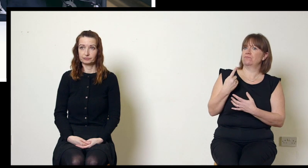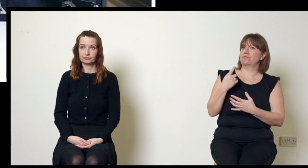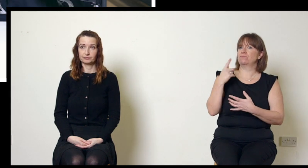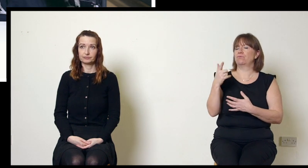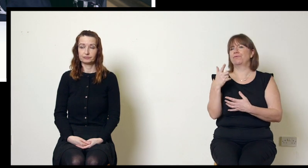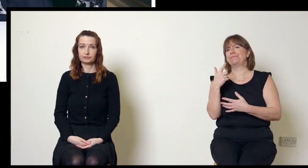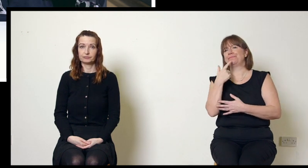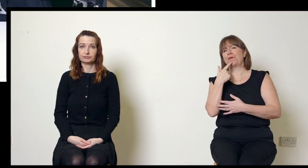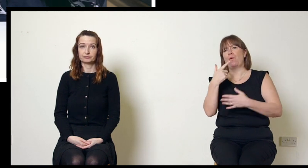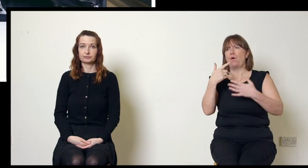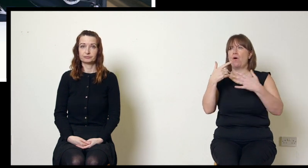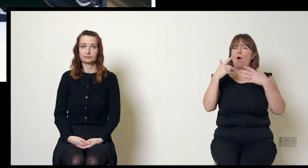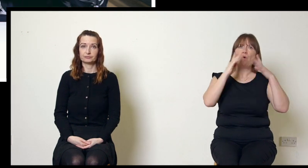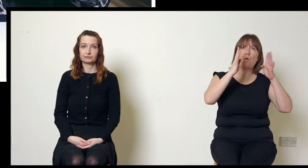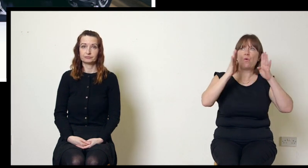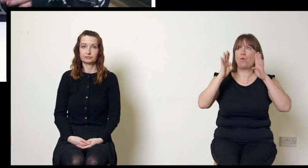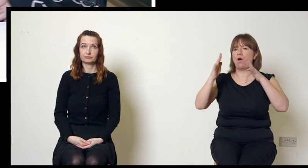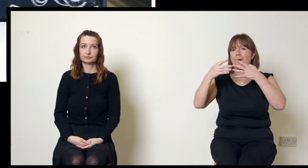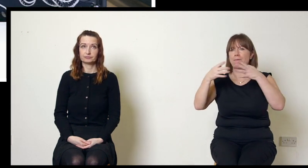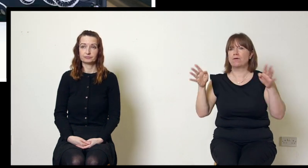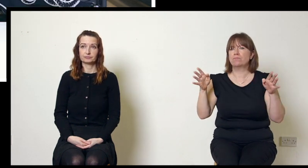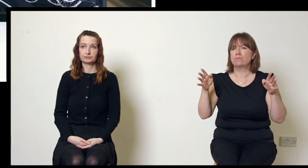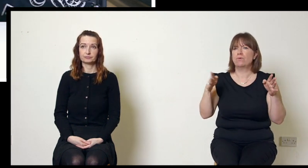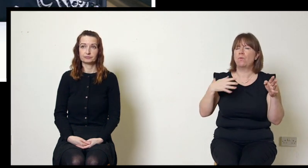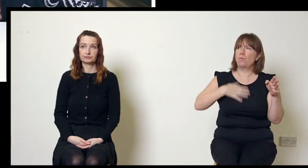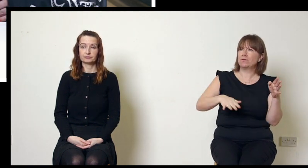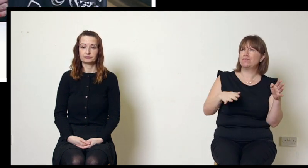So we put an open call out. We didn't know what it wanted to be, we just knew that we wanted to amplify